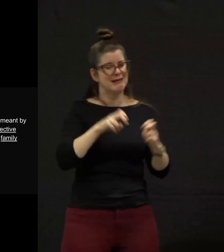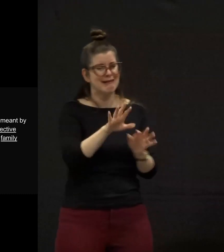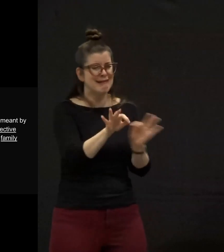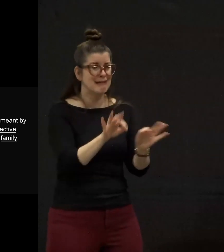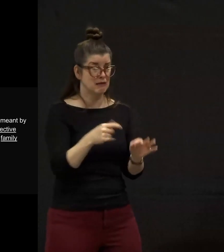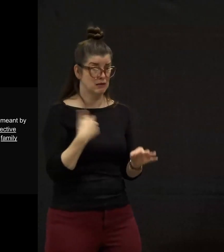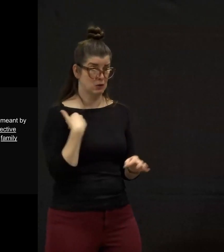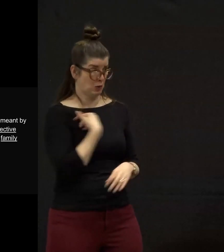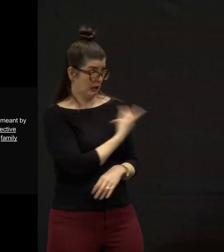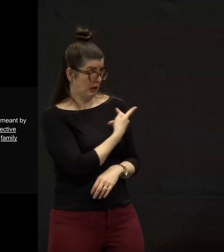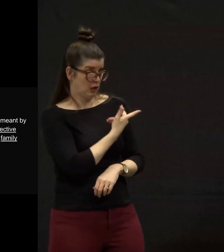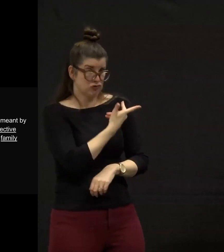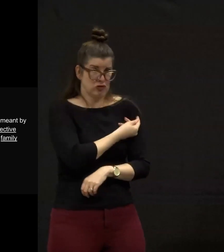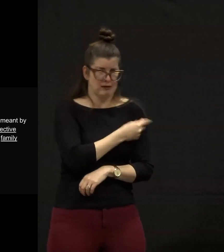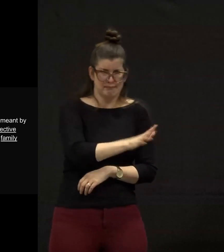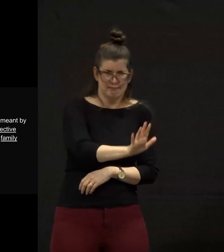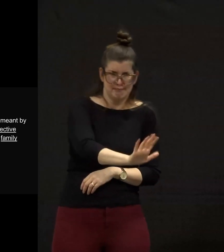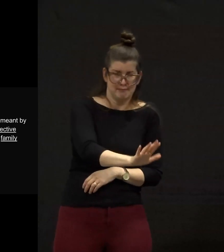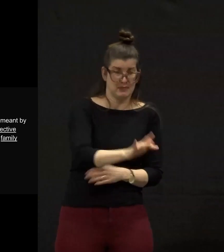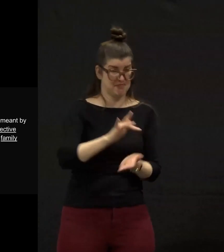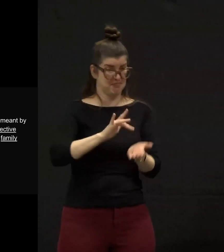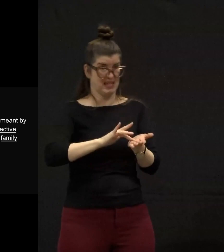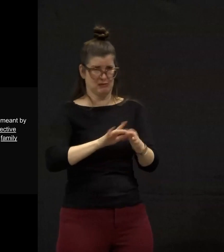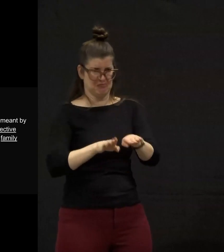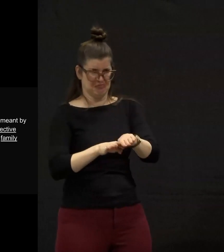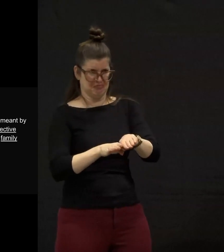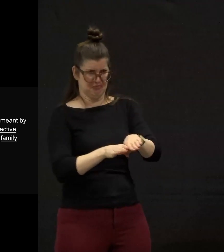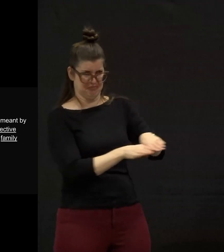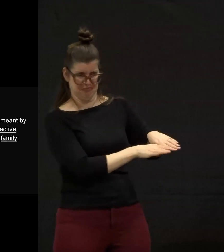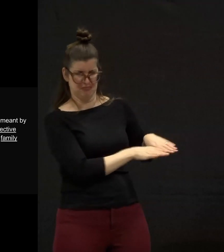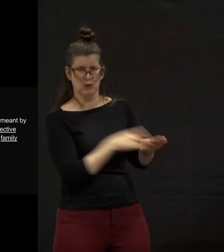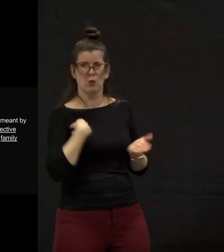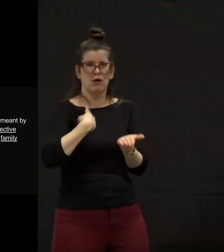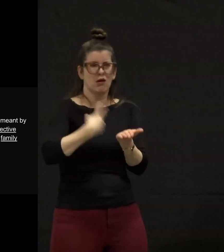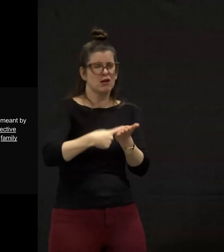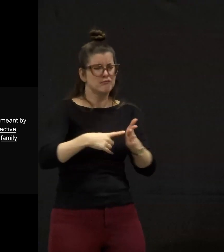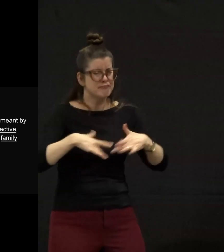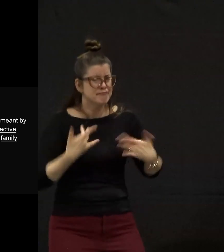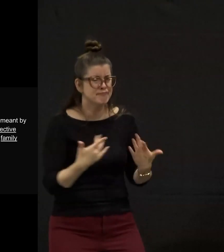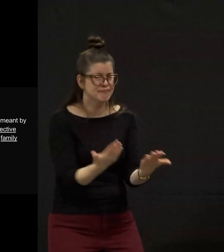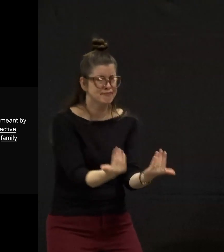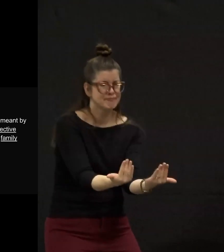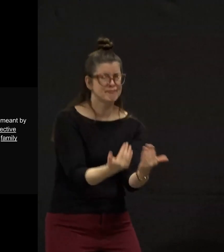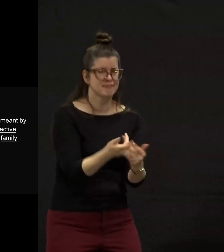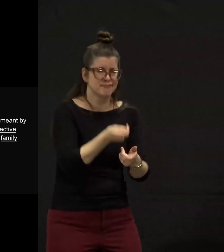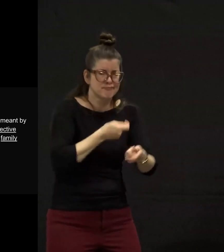we don't do medicine. We're here to talk about what's going on and understand what's happening.